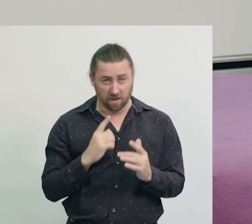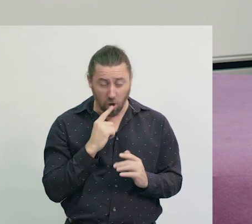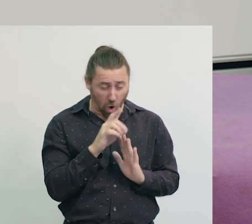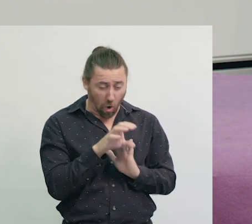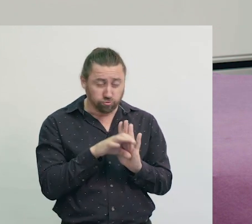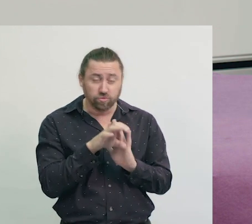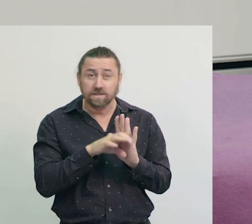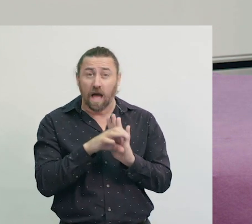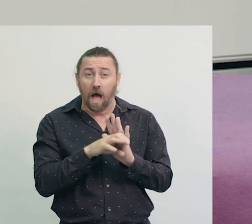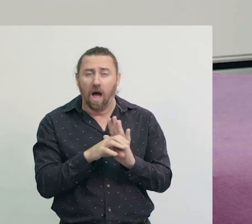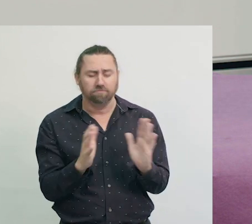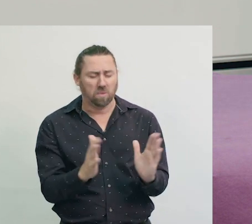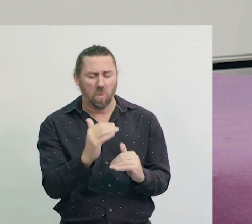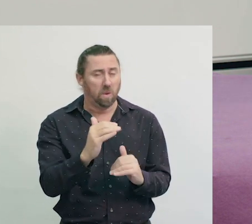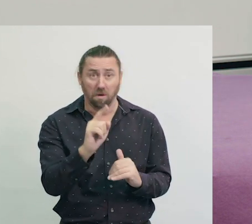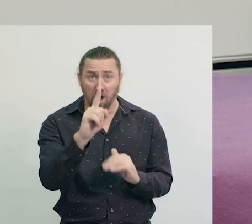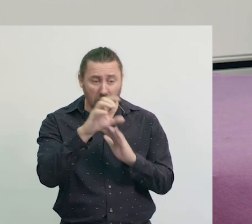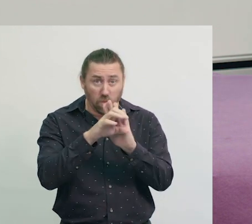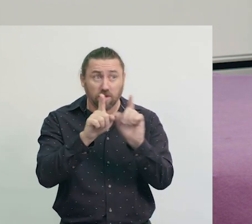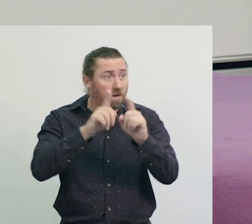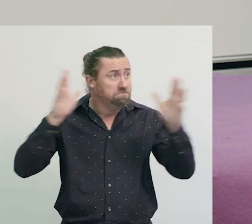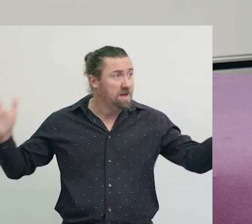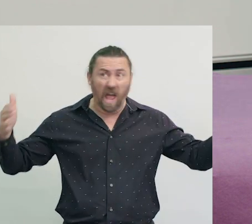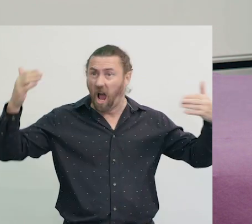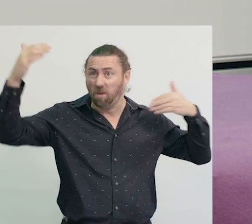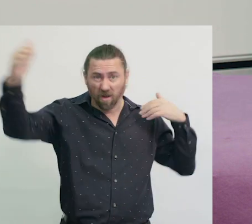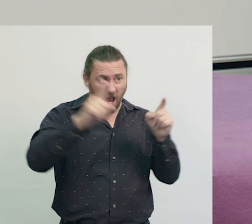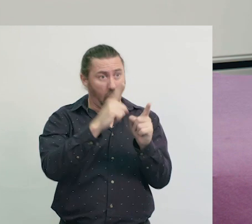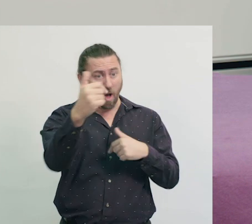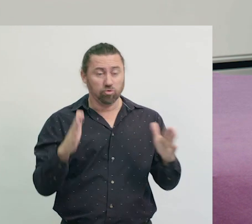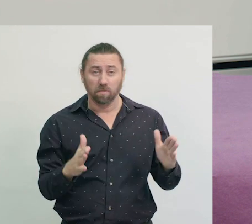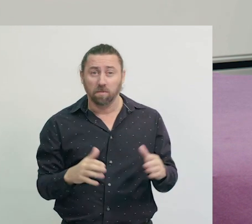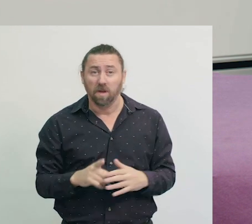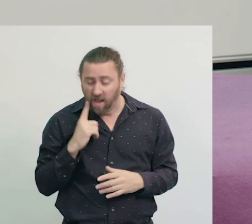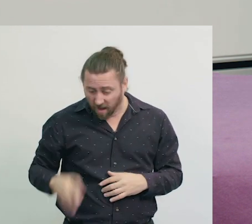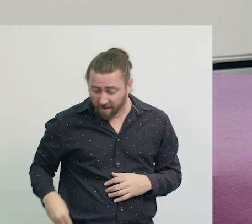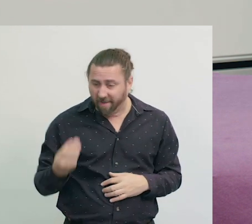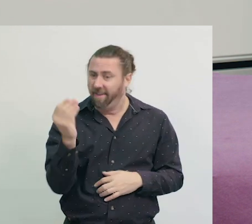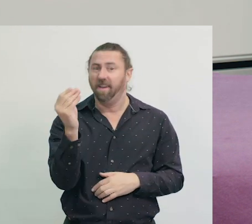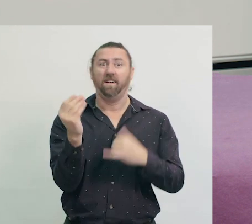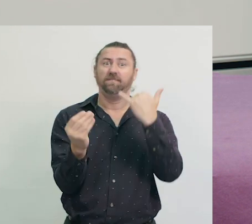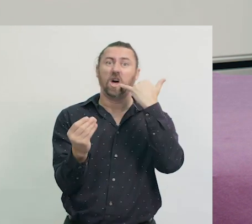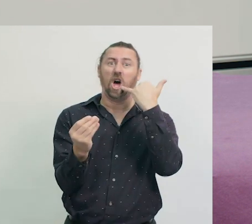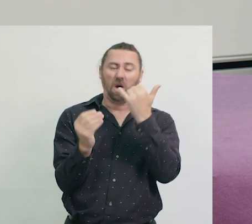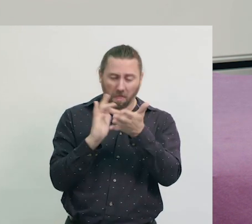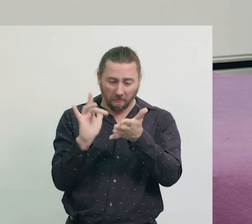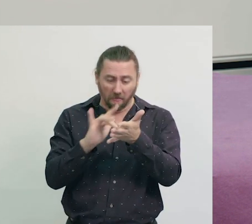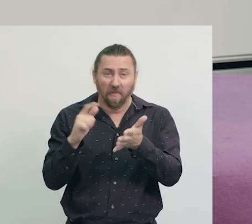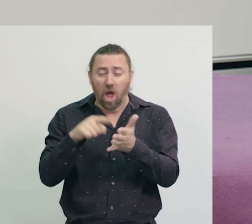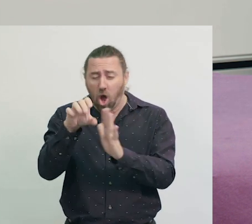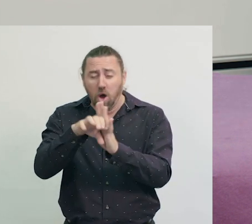and one single computer was actually as big as a classroom. In fact, a smart phone has much more computing power